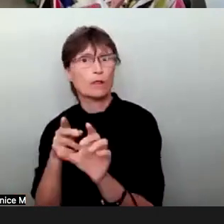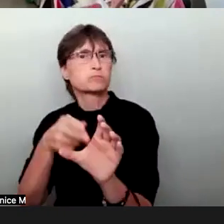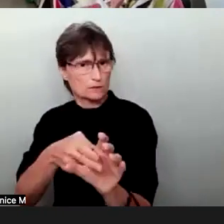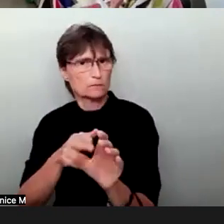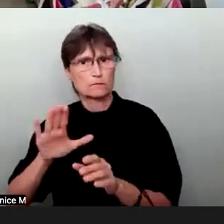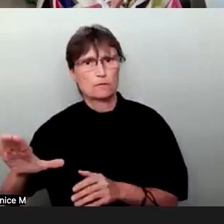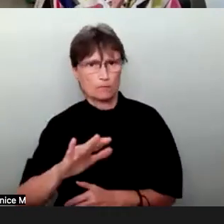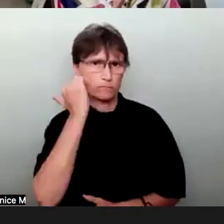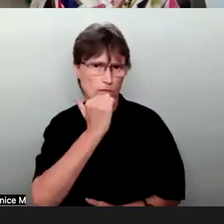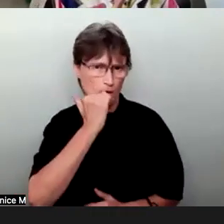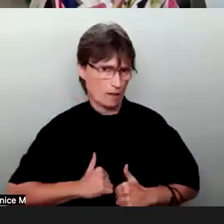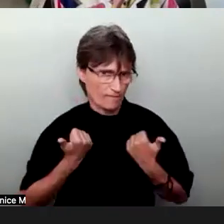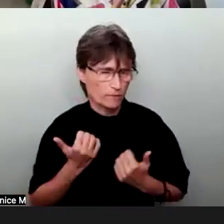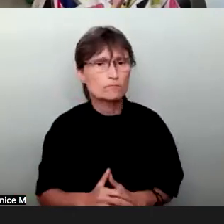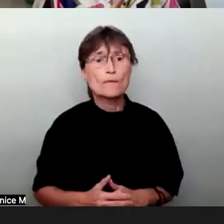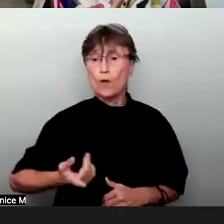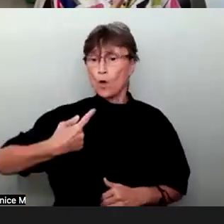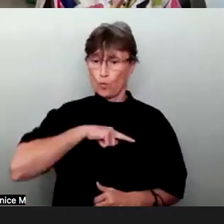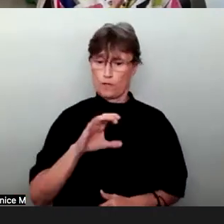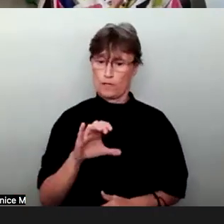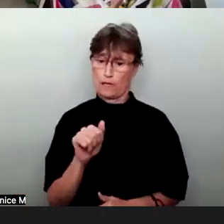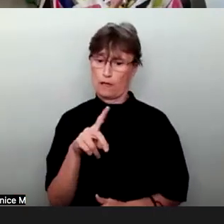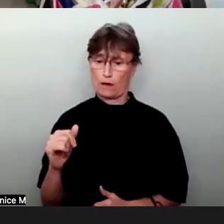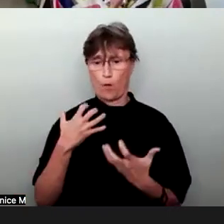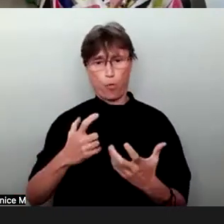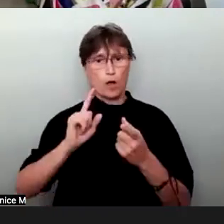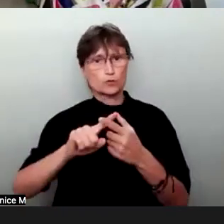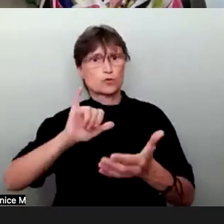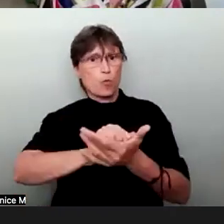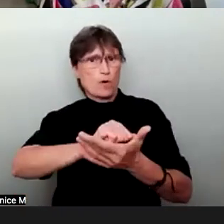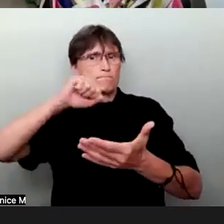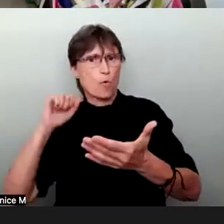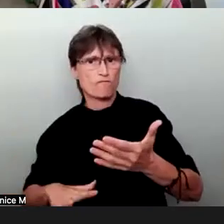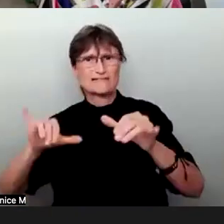We are dedicated to addressing and working to eliminate institutional inequity in our programs,